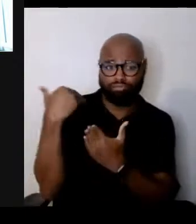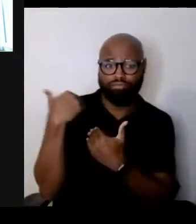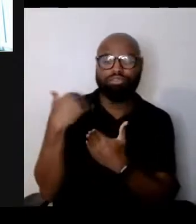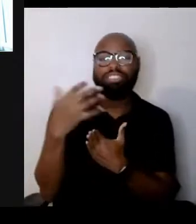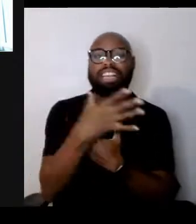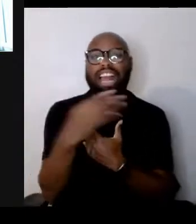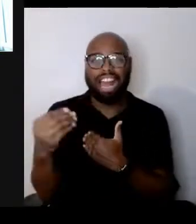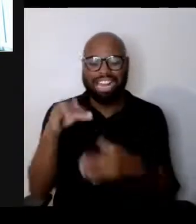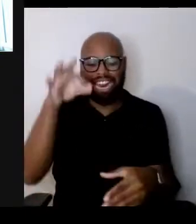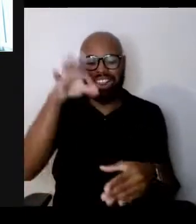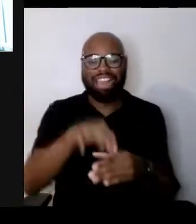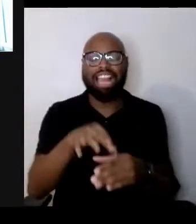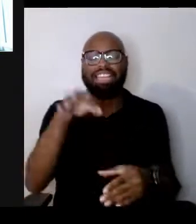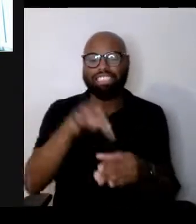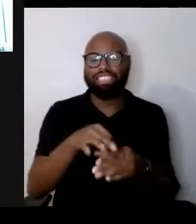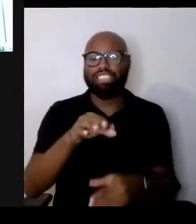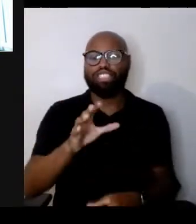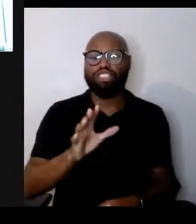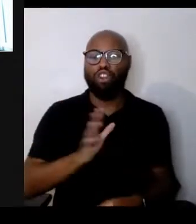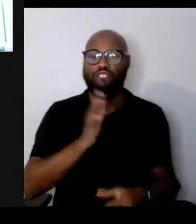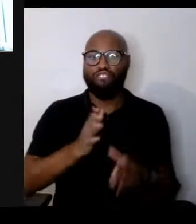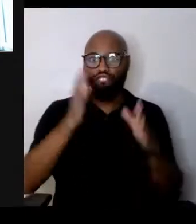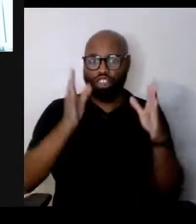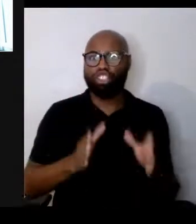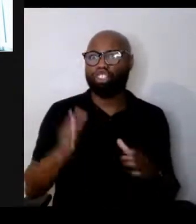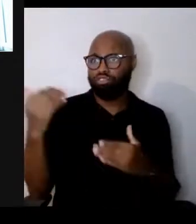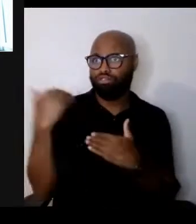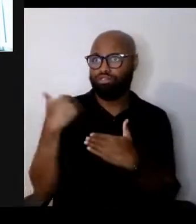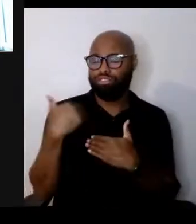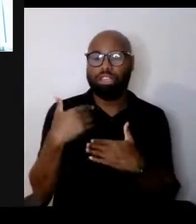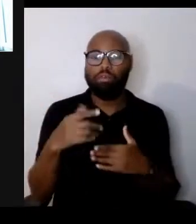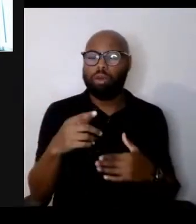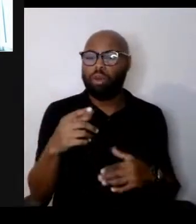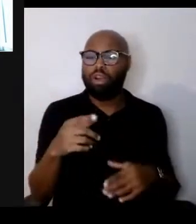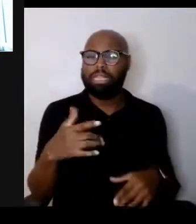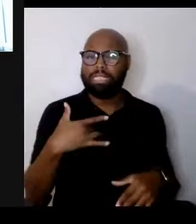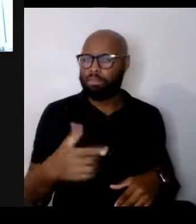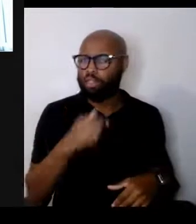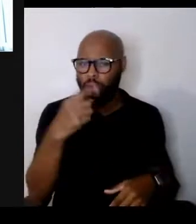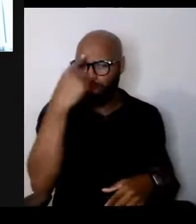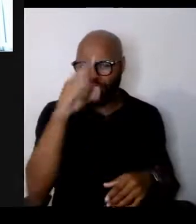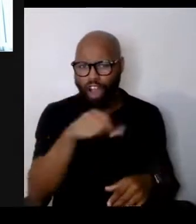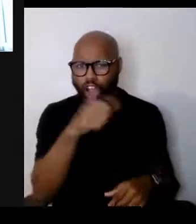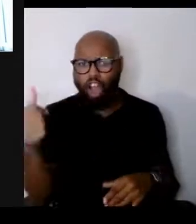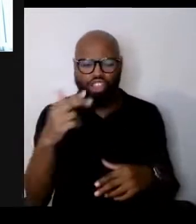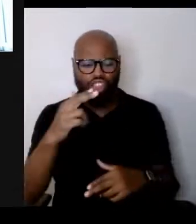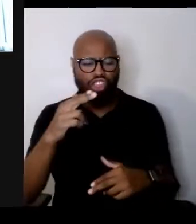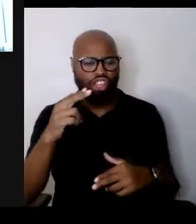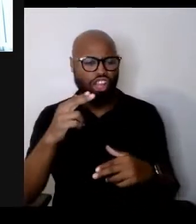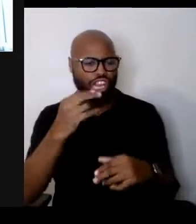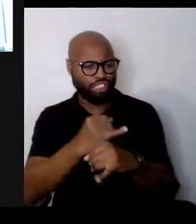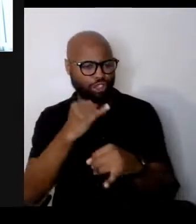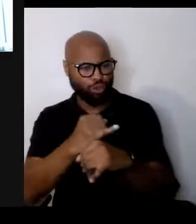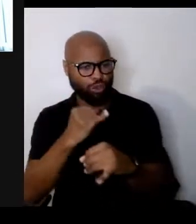but we often don't think about other institutions that are part of our society that are playing a role